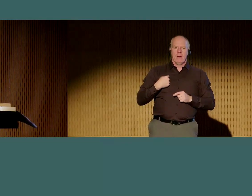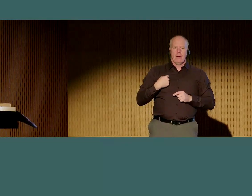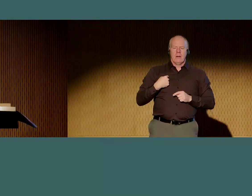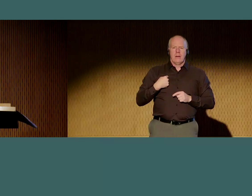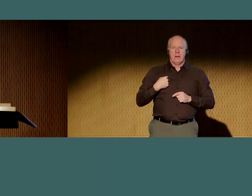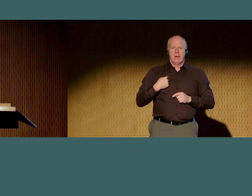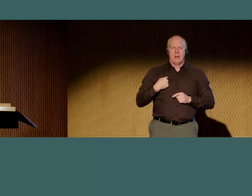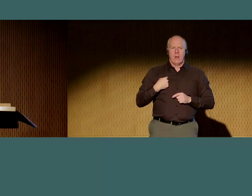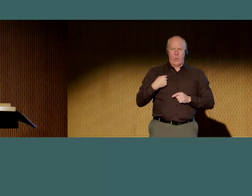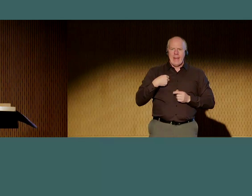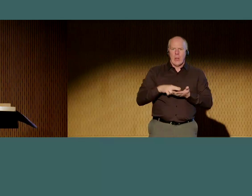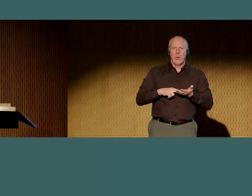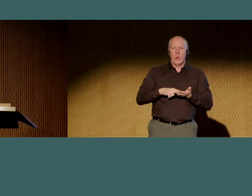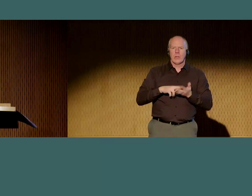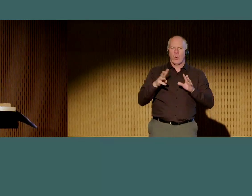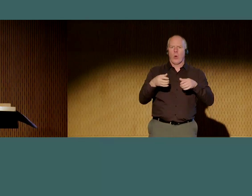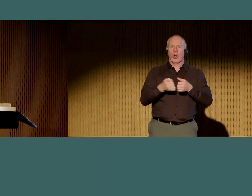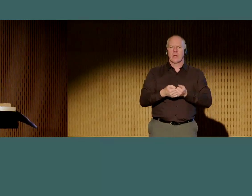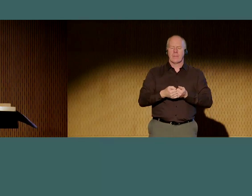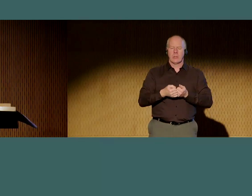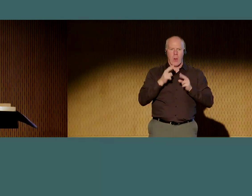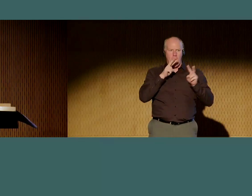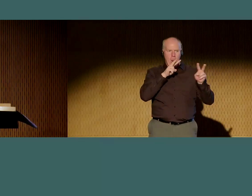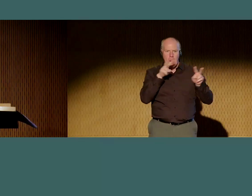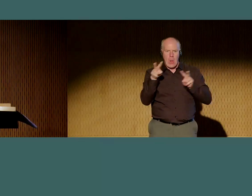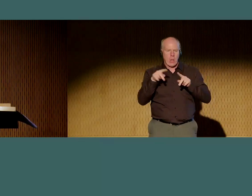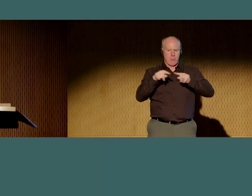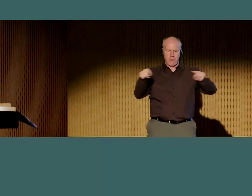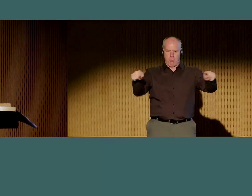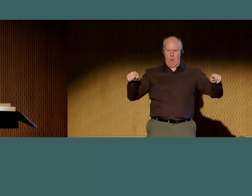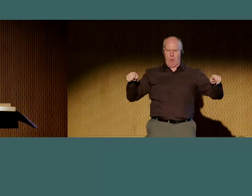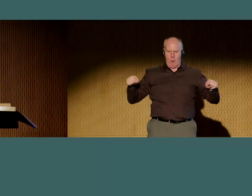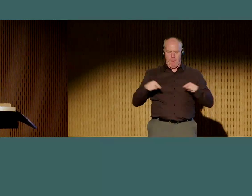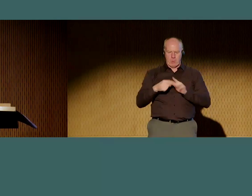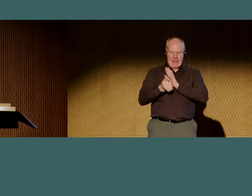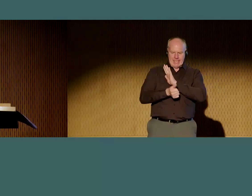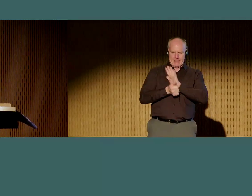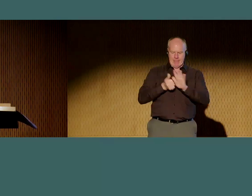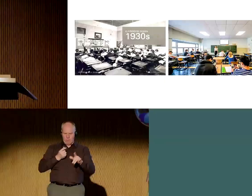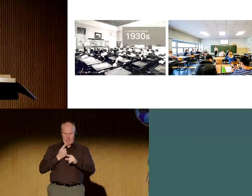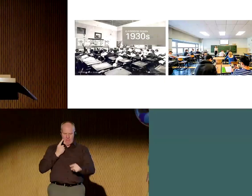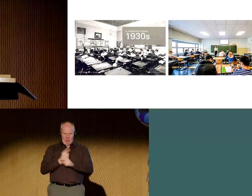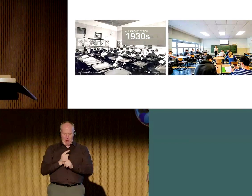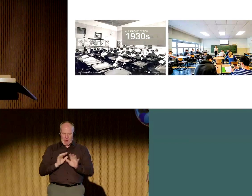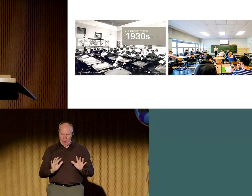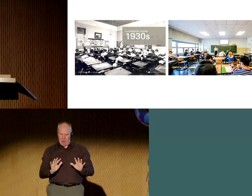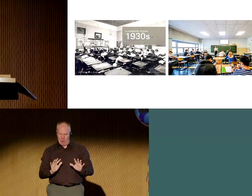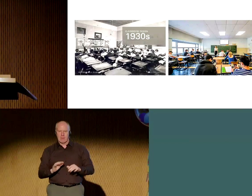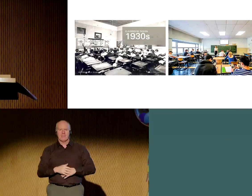things we use in our workshops to really look to the room to experience the room. Maybe another